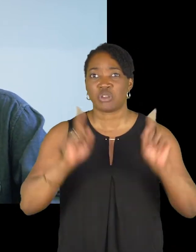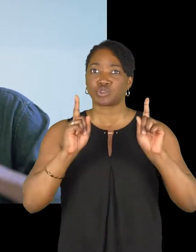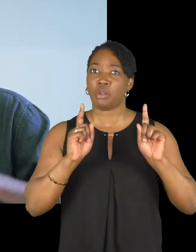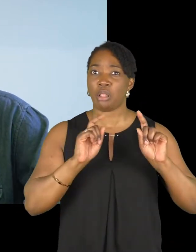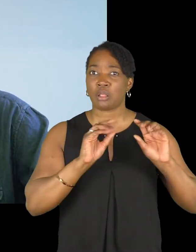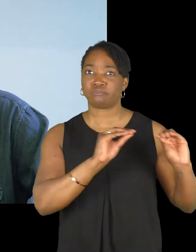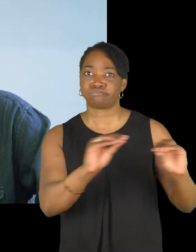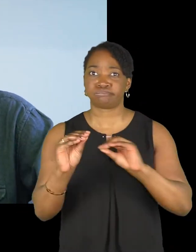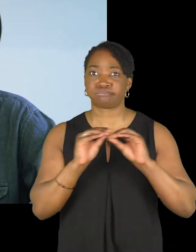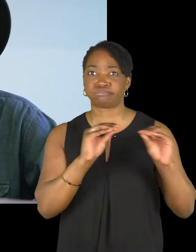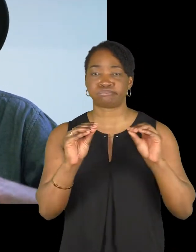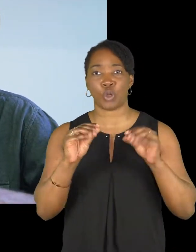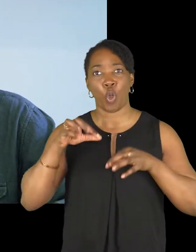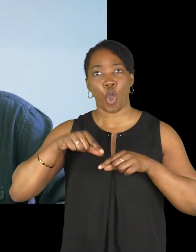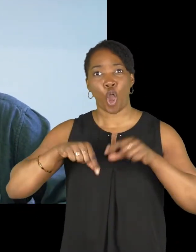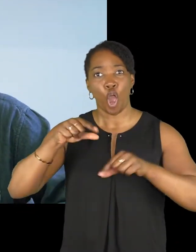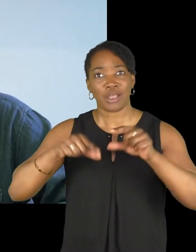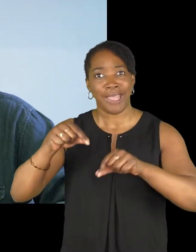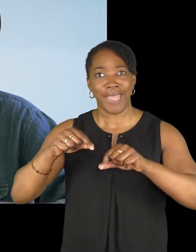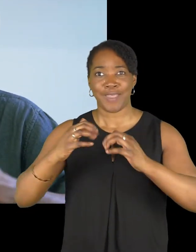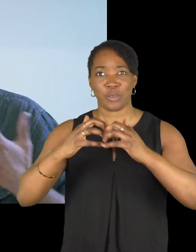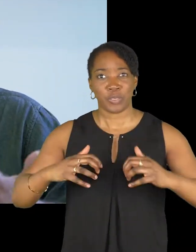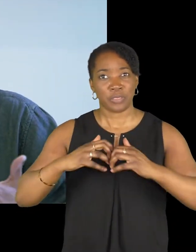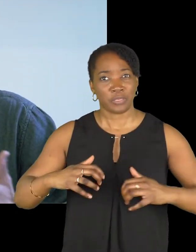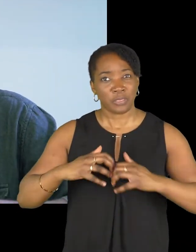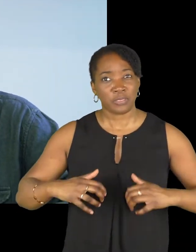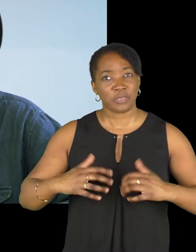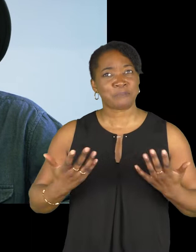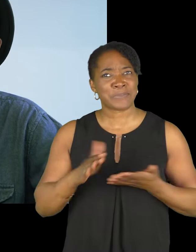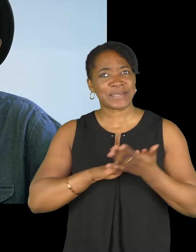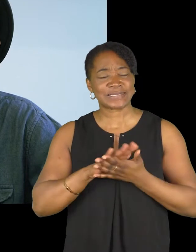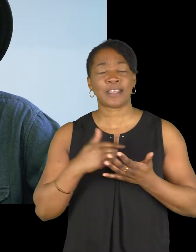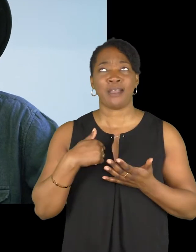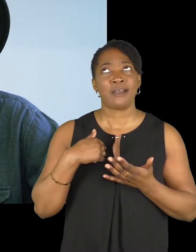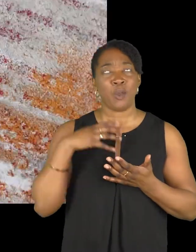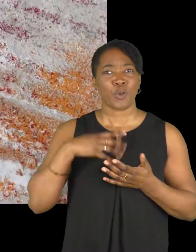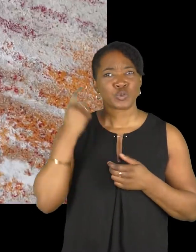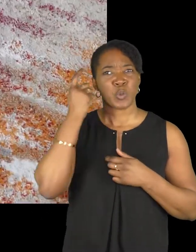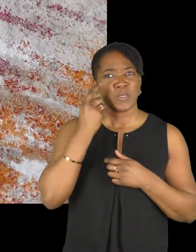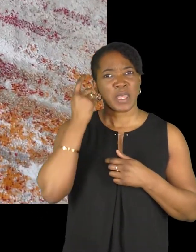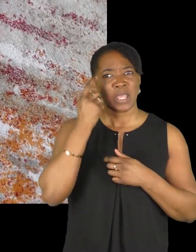radical pedagogy, or unarchiving or activating archives, it's very much coming from,